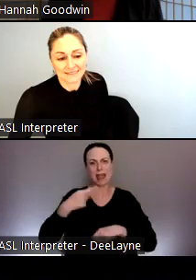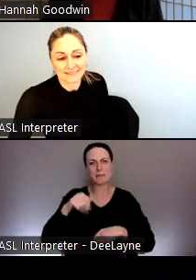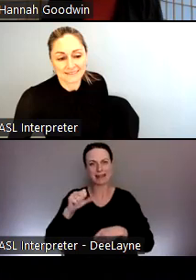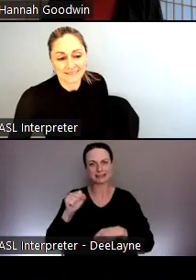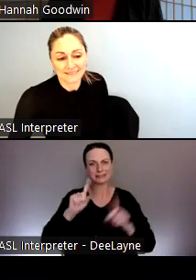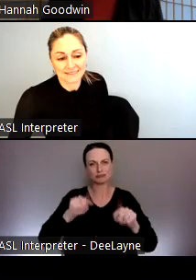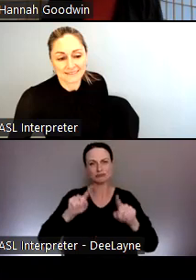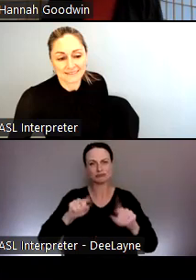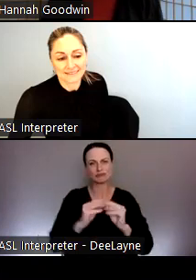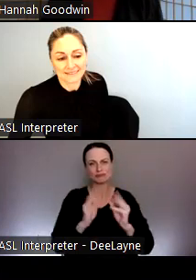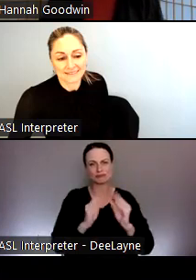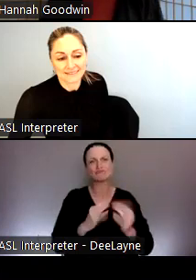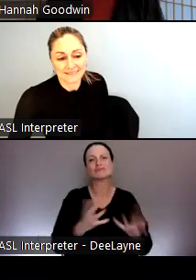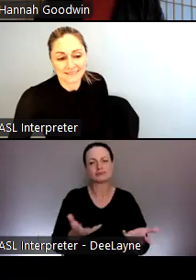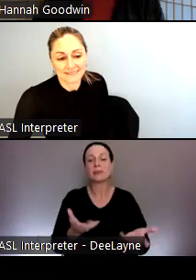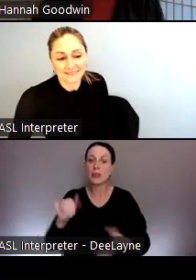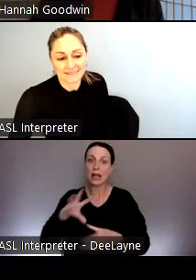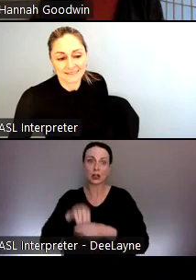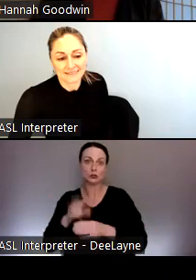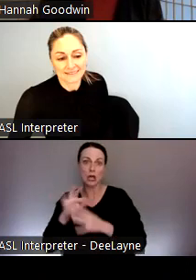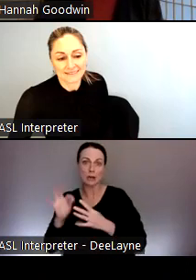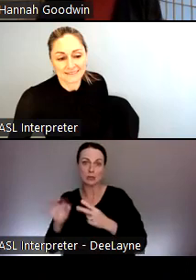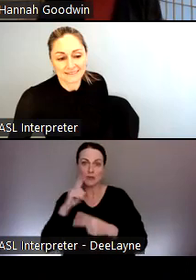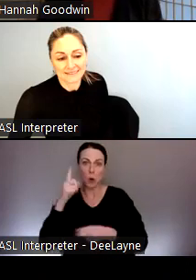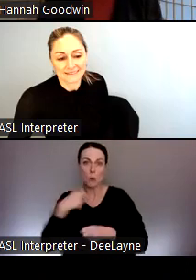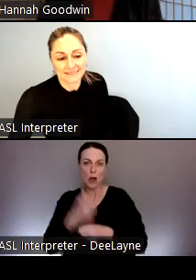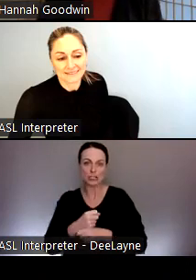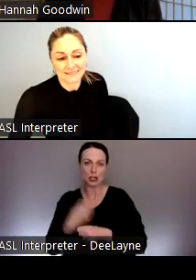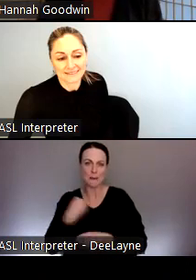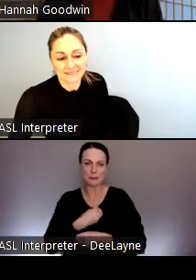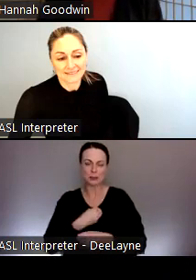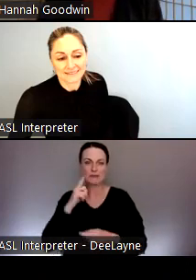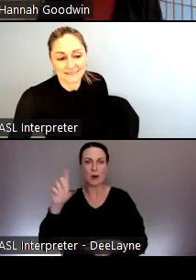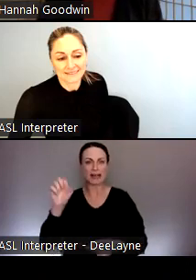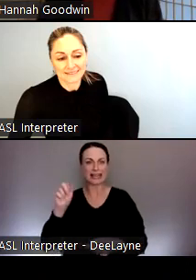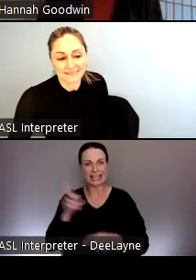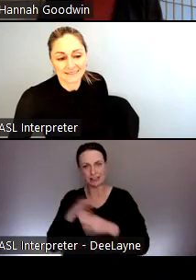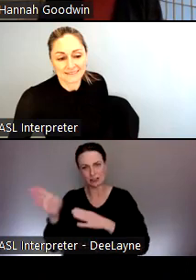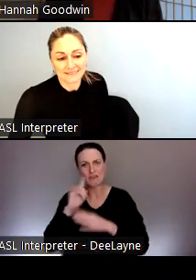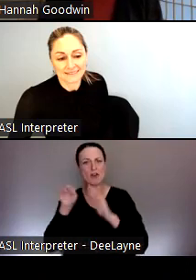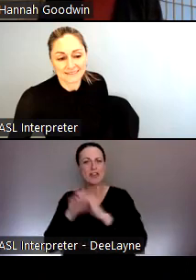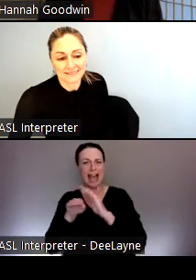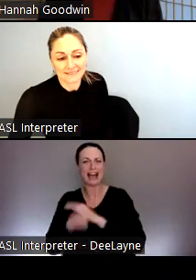And also, it includes the option for a one-year membership to LEAD track of the Access/VSA International Network.